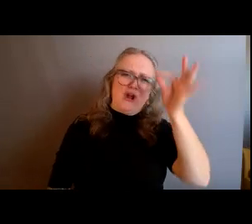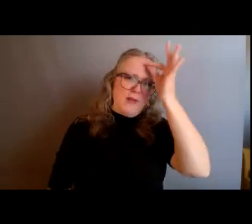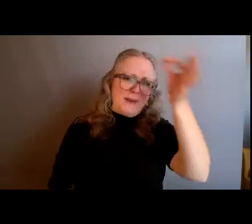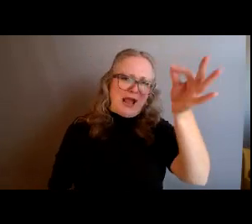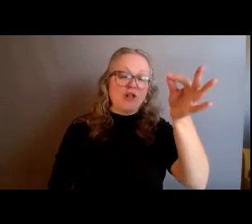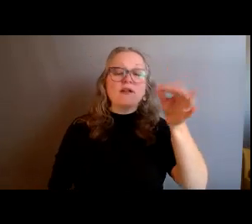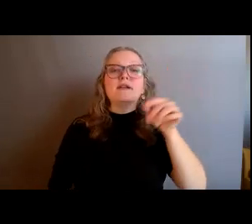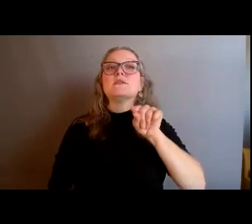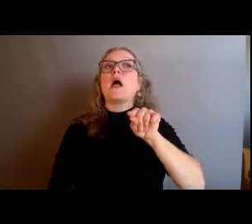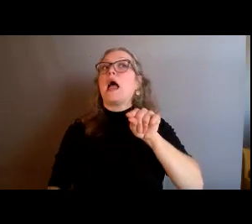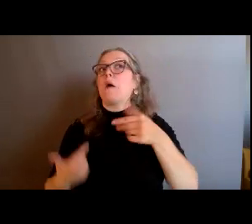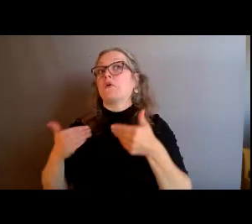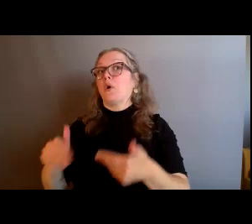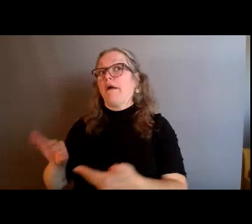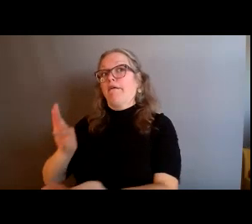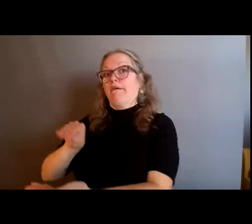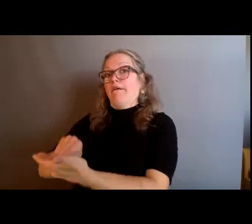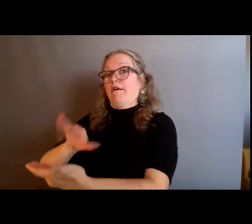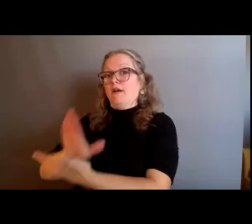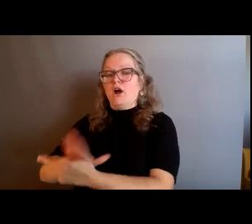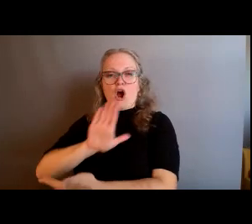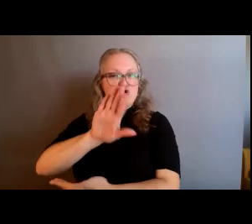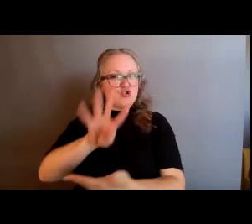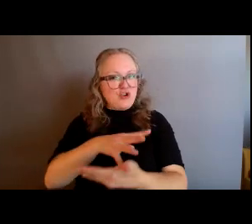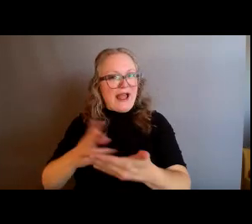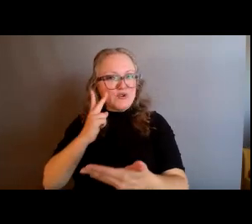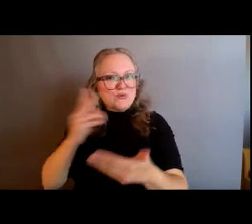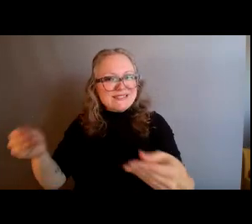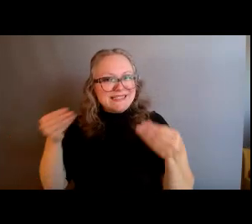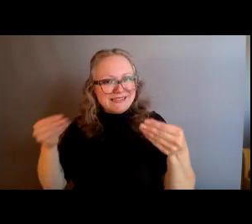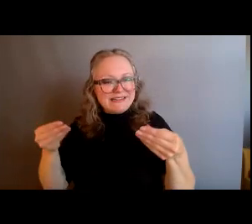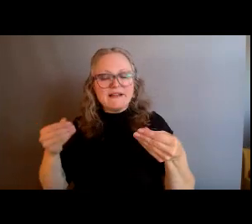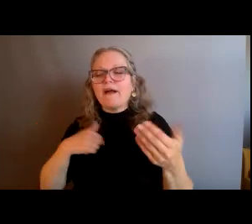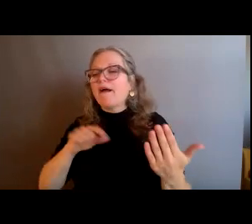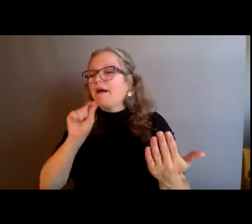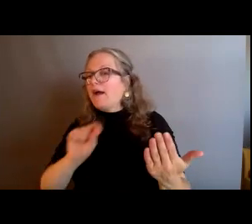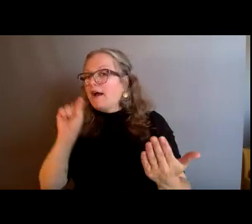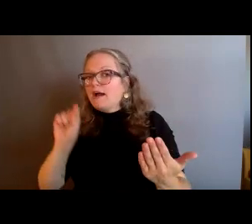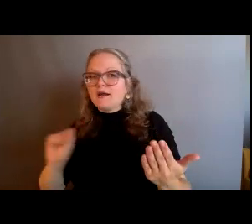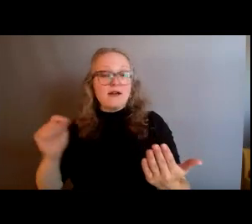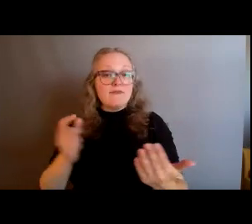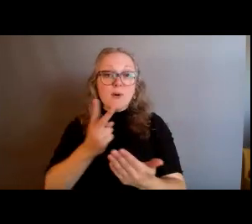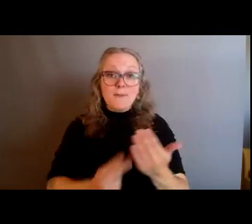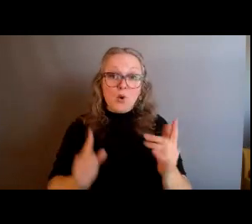that on that graph. You all look at, and I'm going to do it for both ears, and I'm going to find.